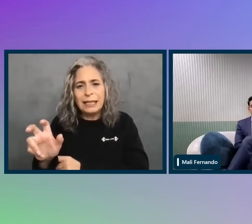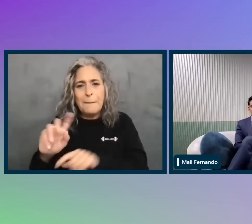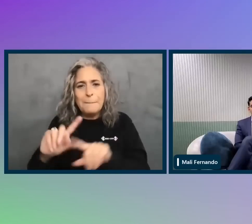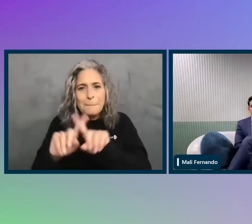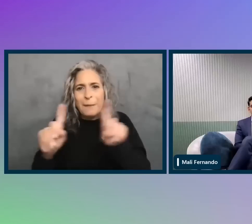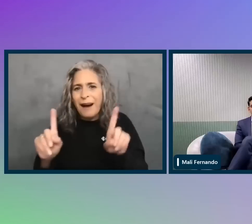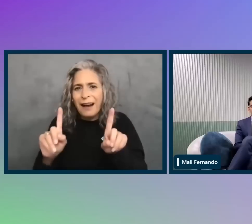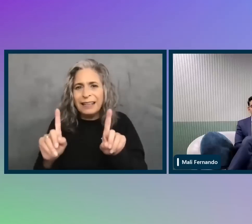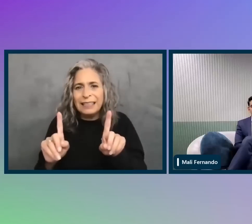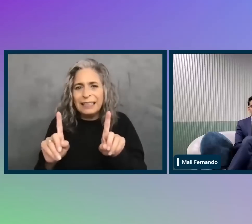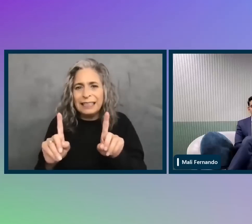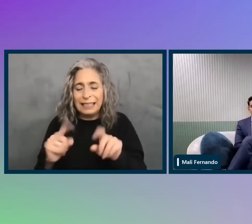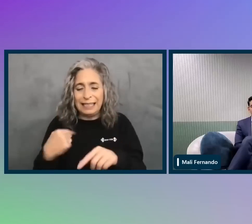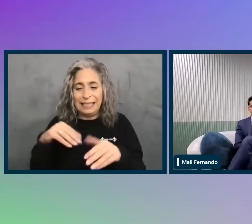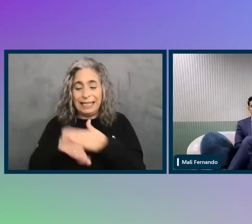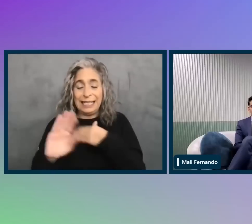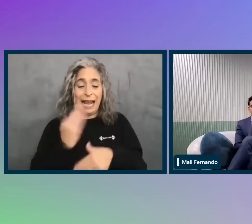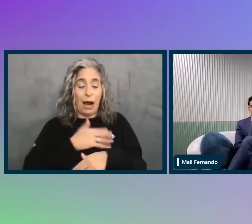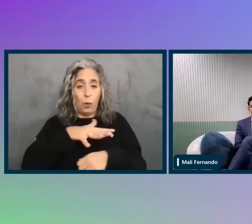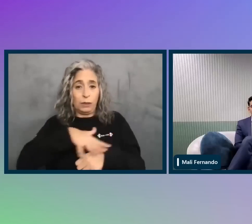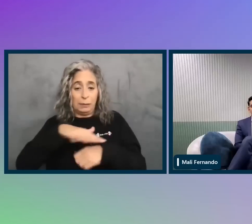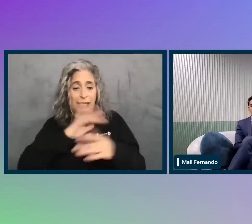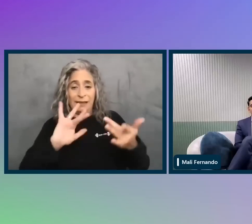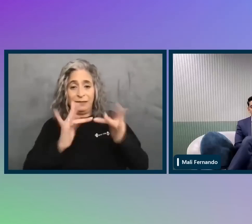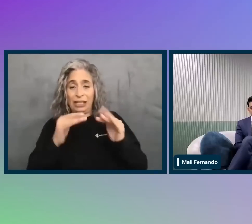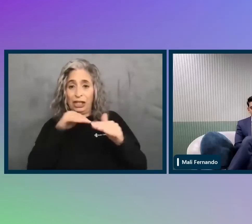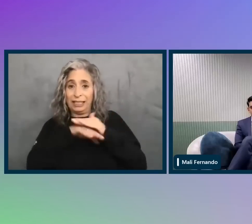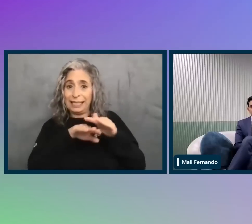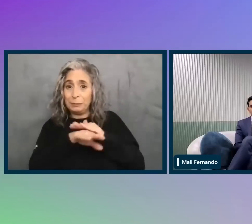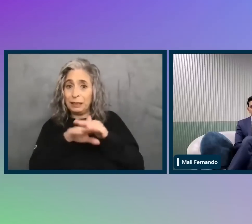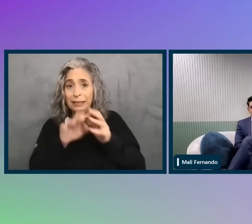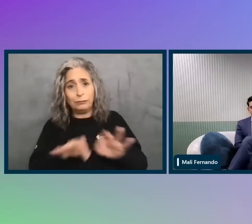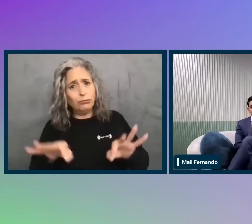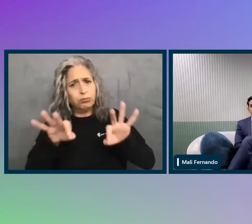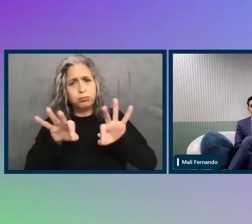in our space of digital accessibility or accessibility.